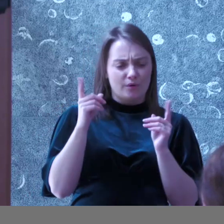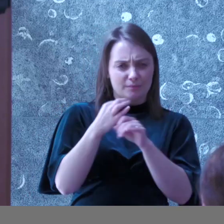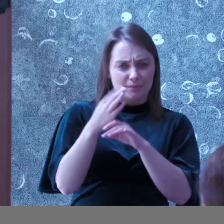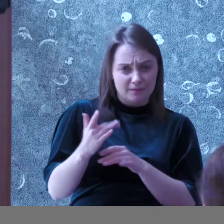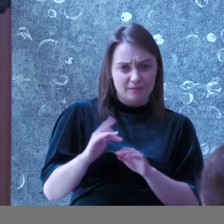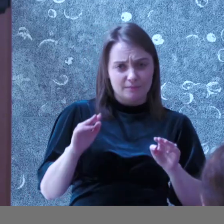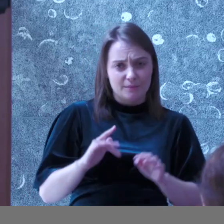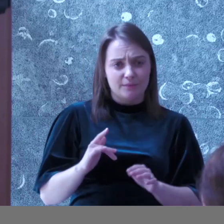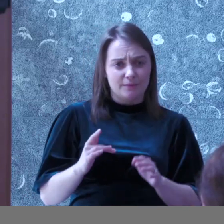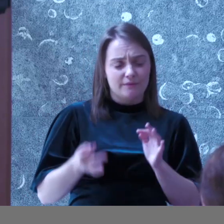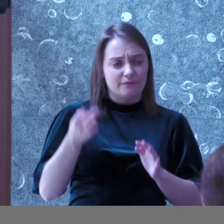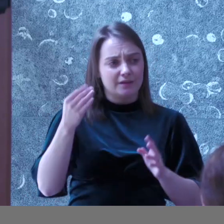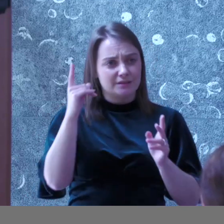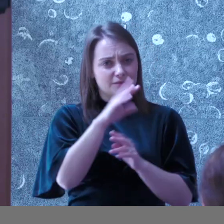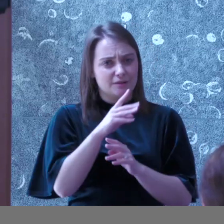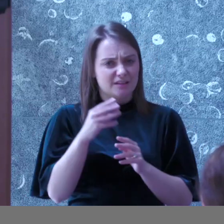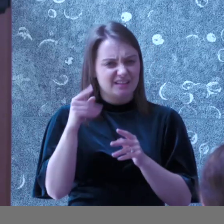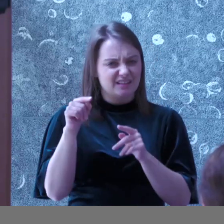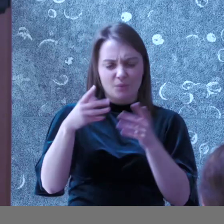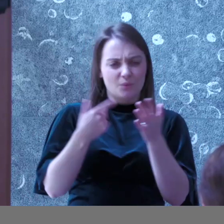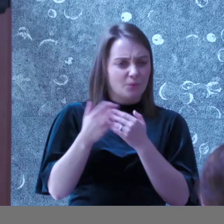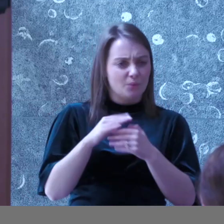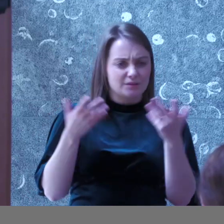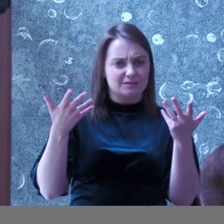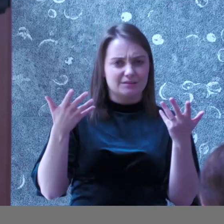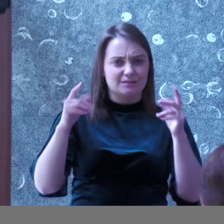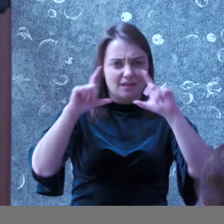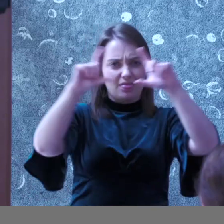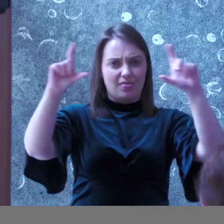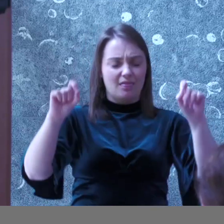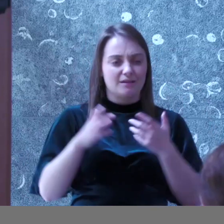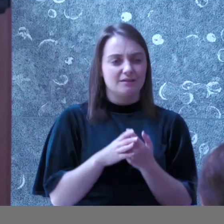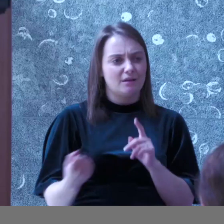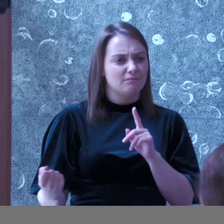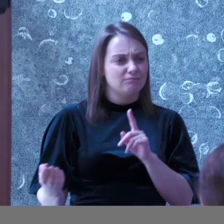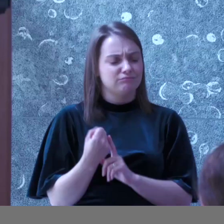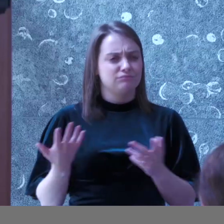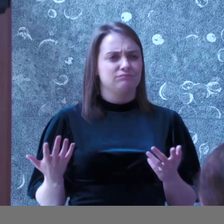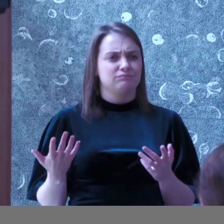difficult, making their lives easier, is that the trigger warning? And it just struck me and